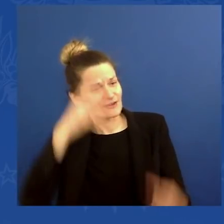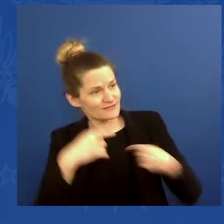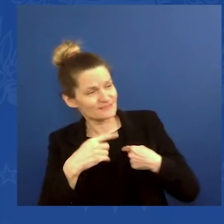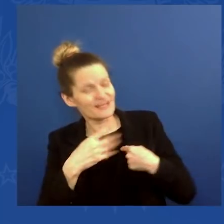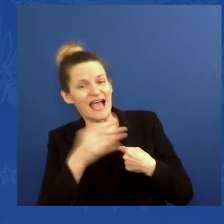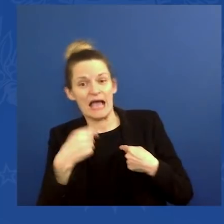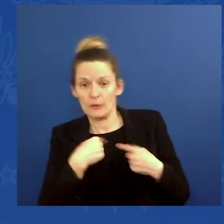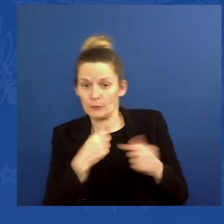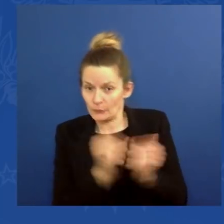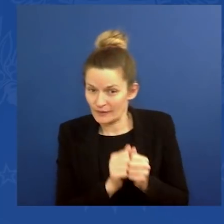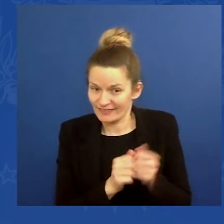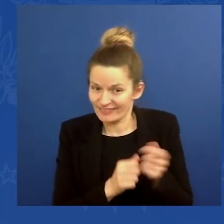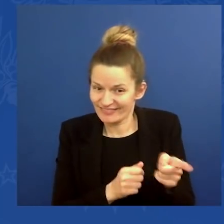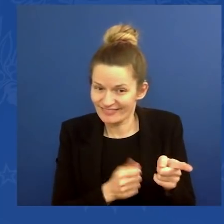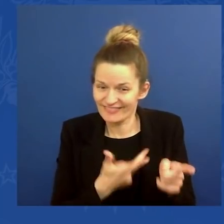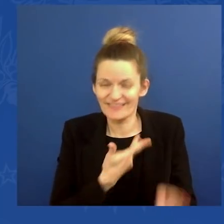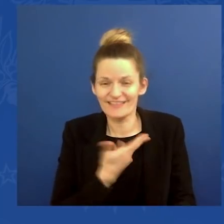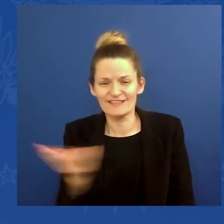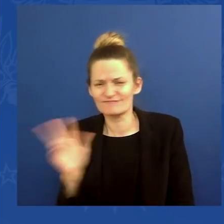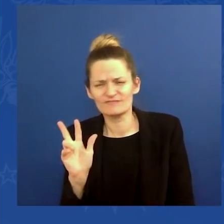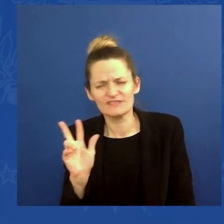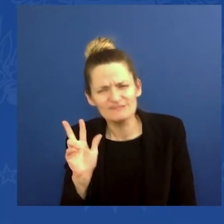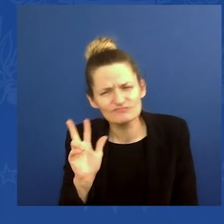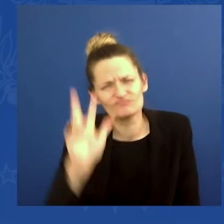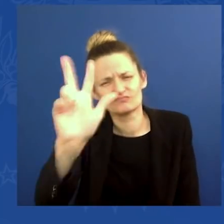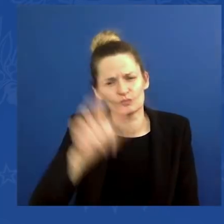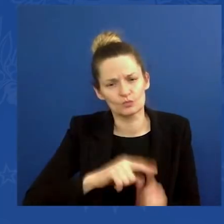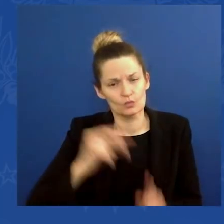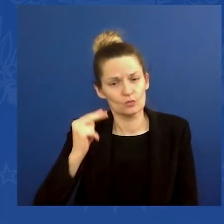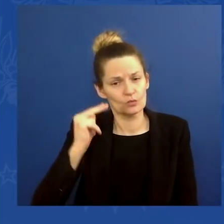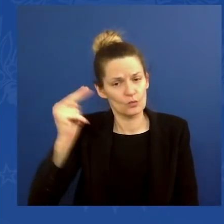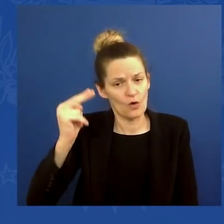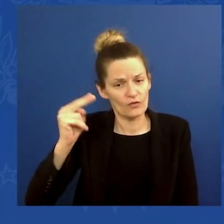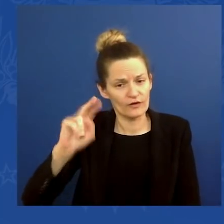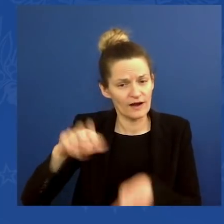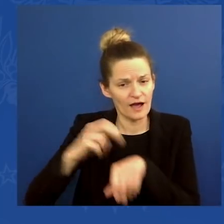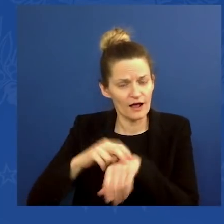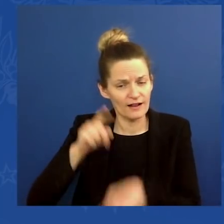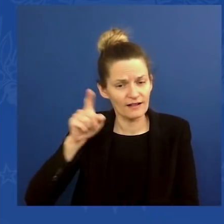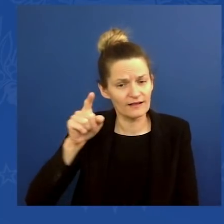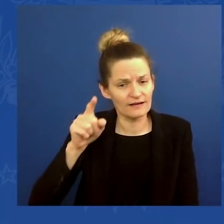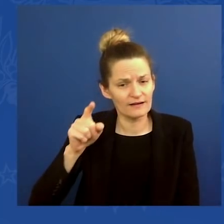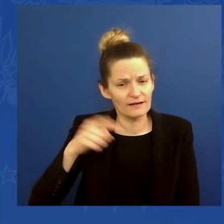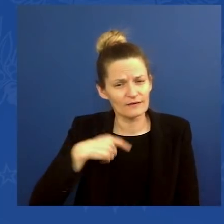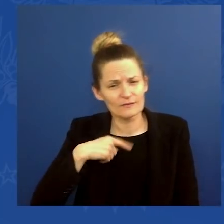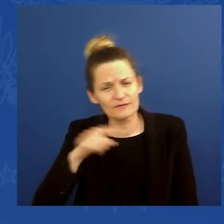We went up to the Stormont and -- anyway, they -- it was an interesting thing to watch --